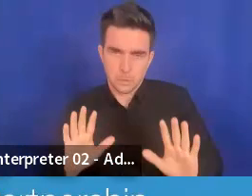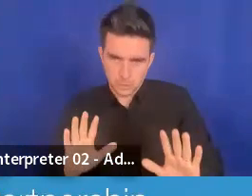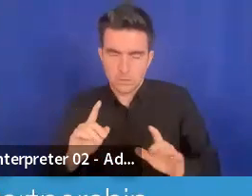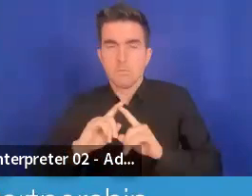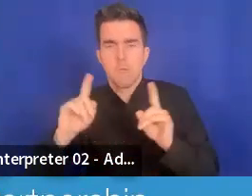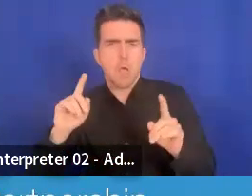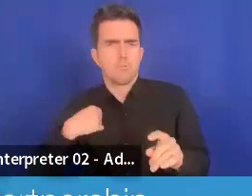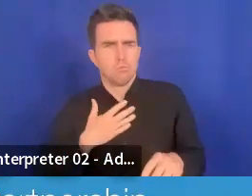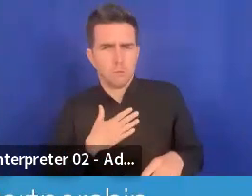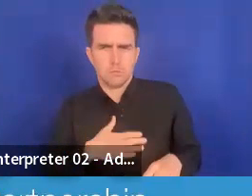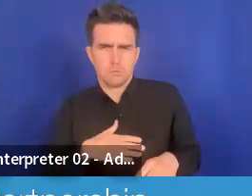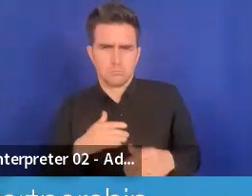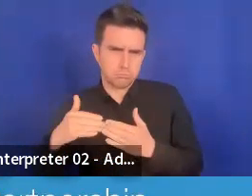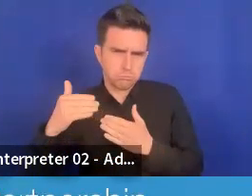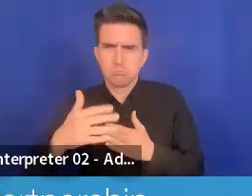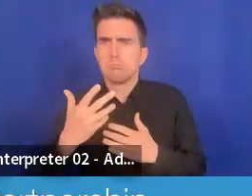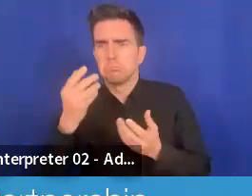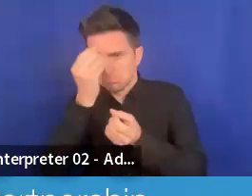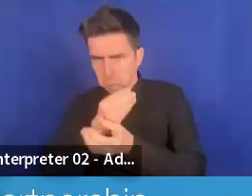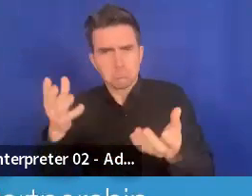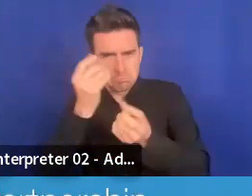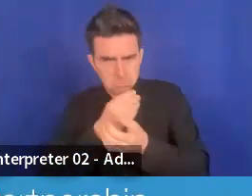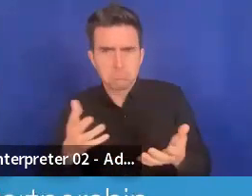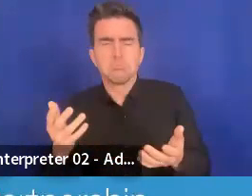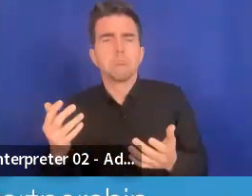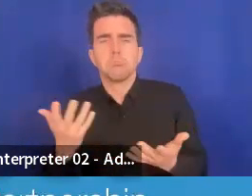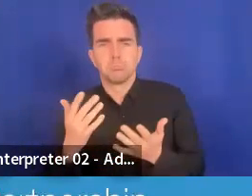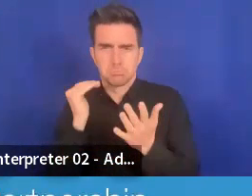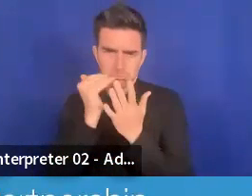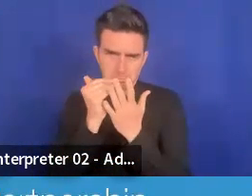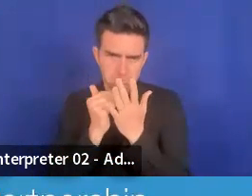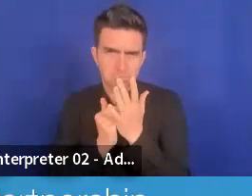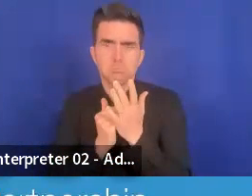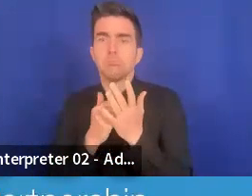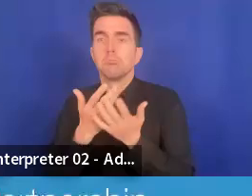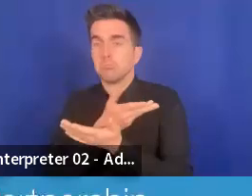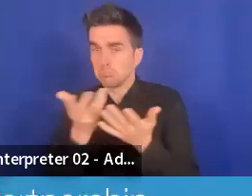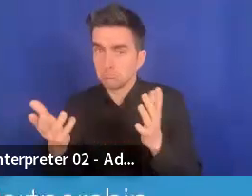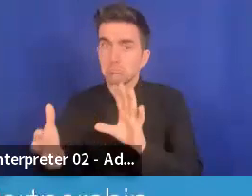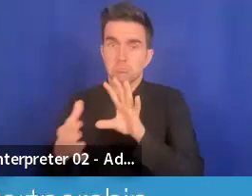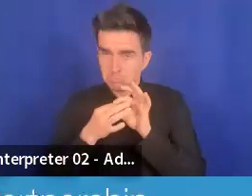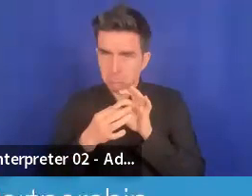leadup to the hearings. This is for now that I'm talking about the hearings.